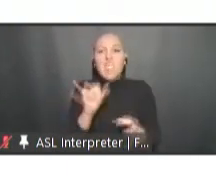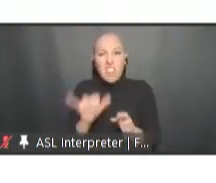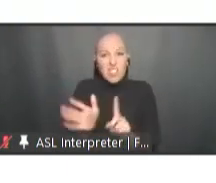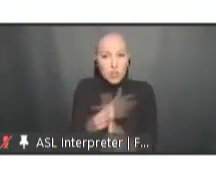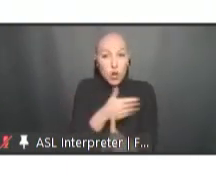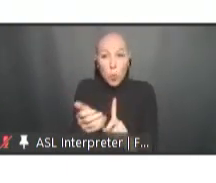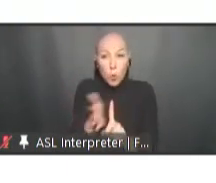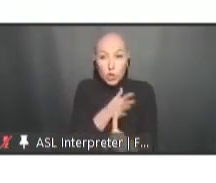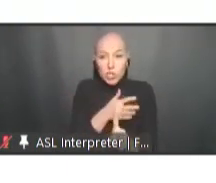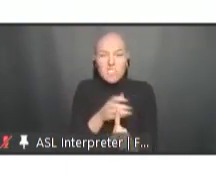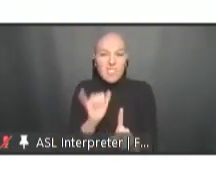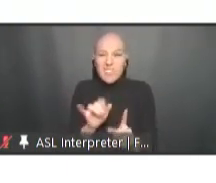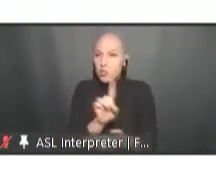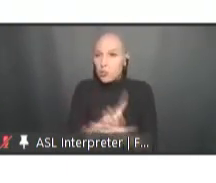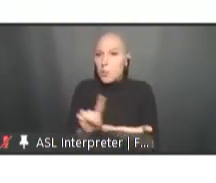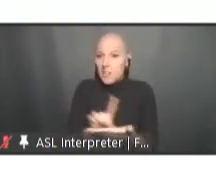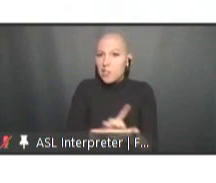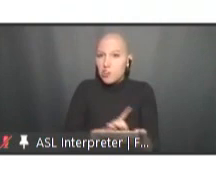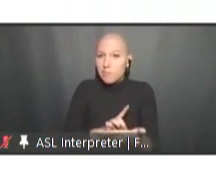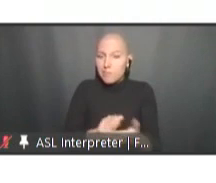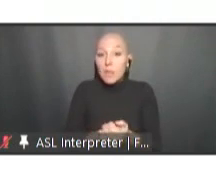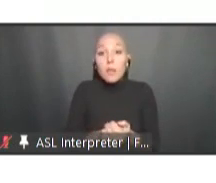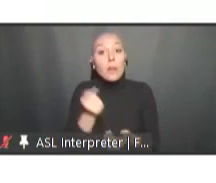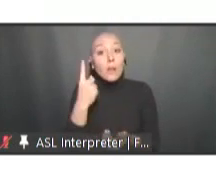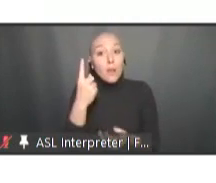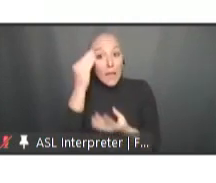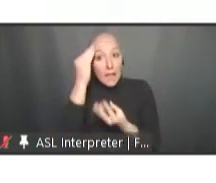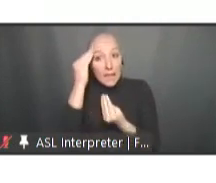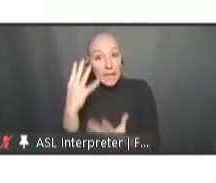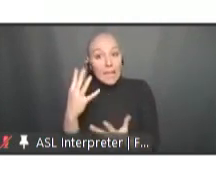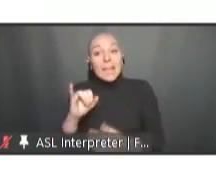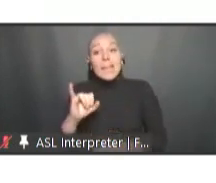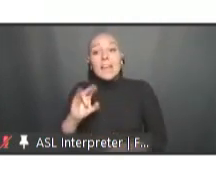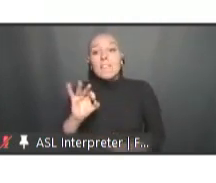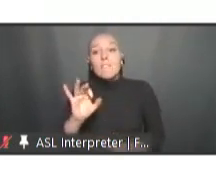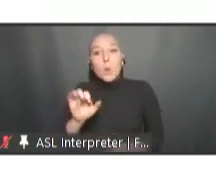And the informed consent ethic speaks specifically to the need for Informed